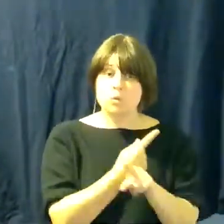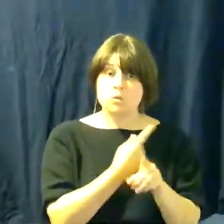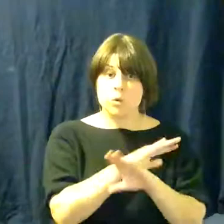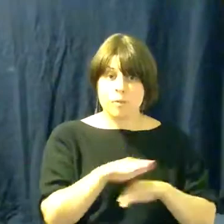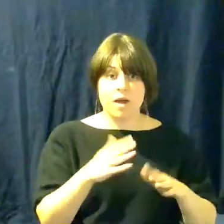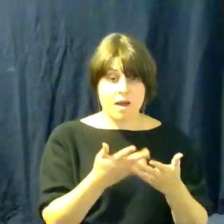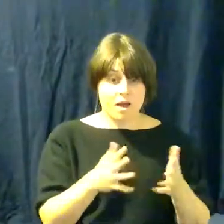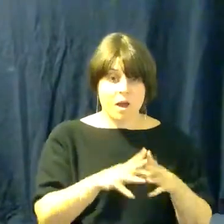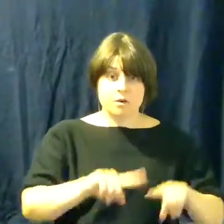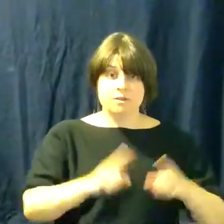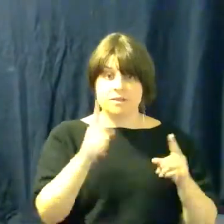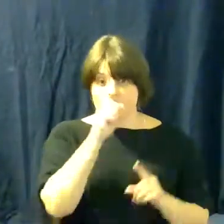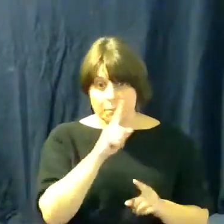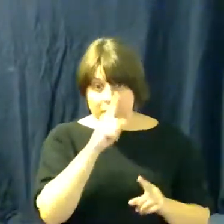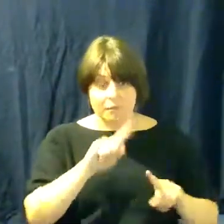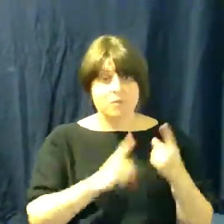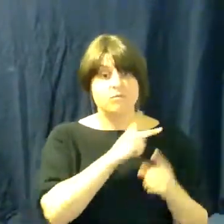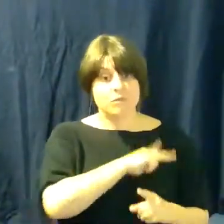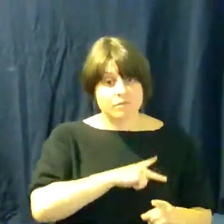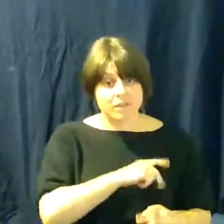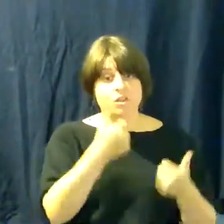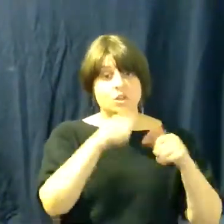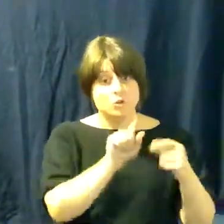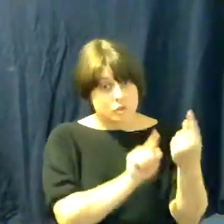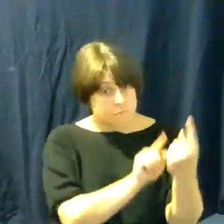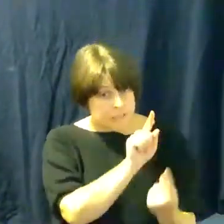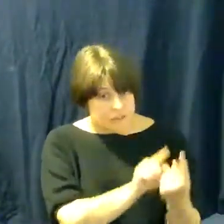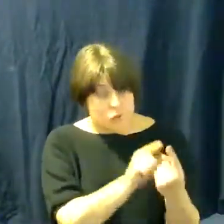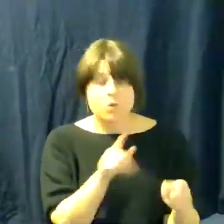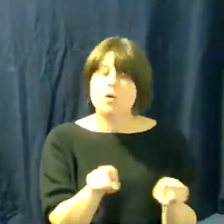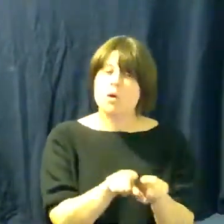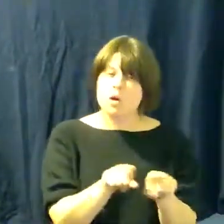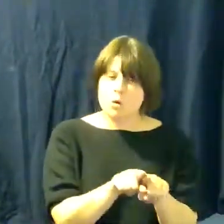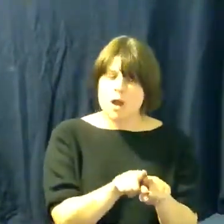understand where mentoring has come from a bit more and how different